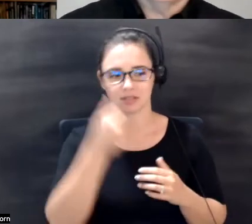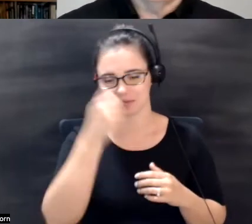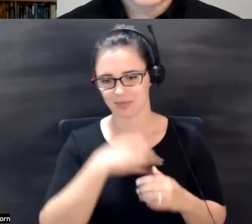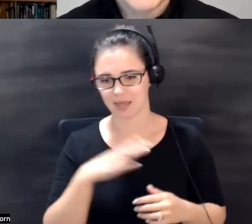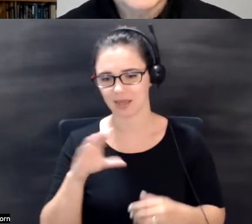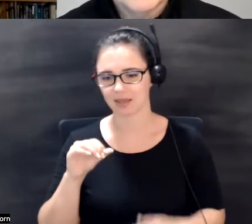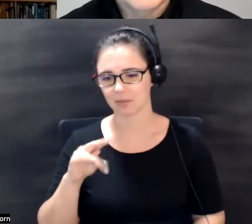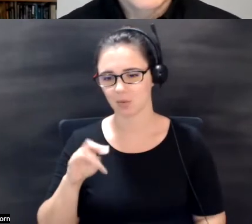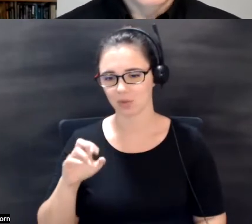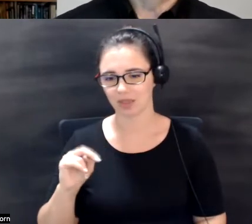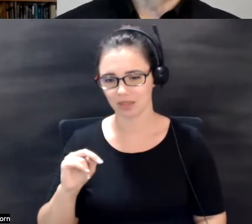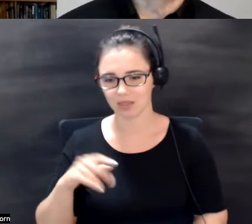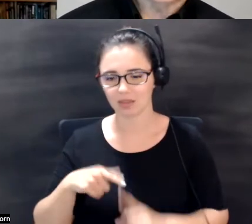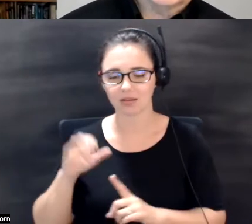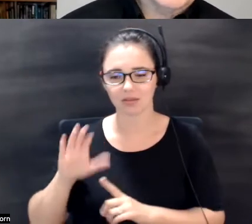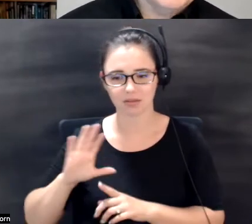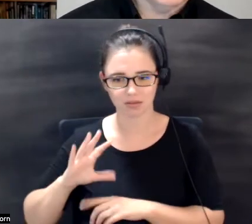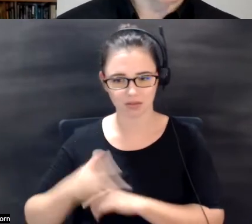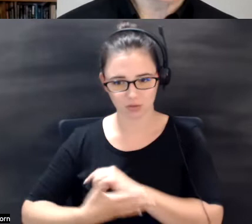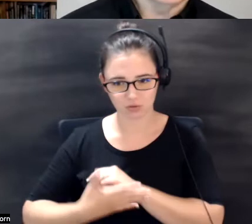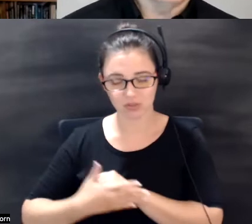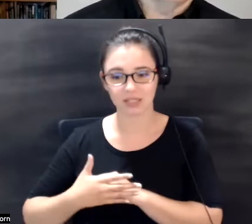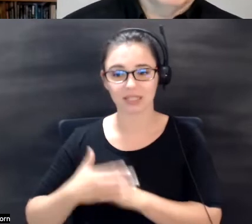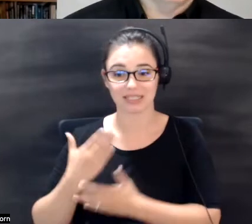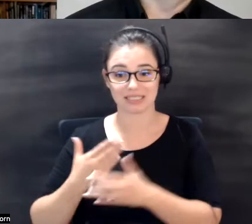now in this country, and he had lost his hands in the fight.